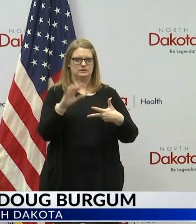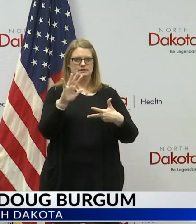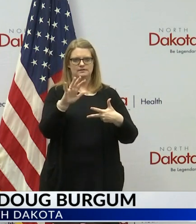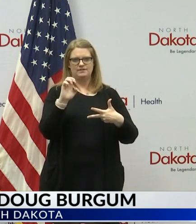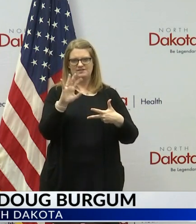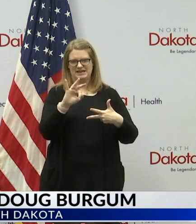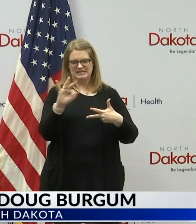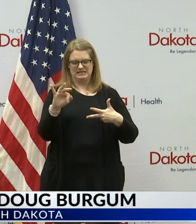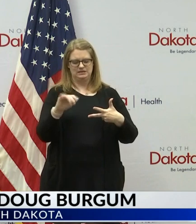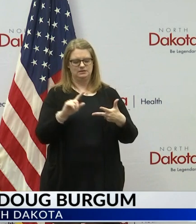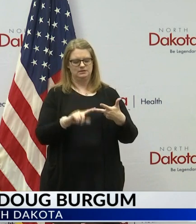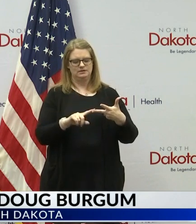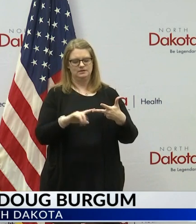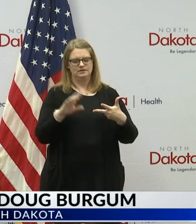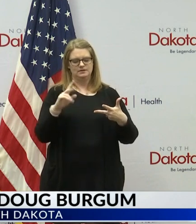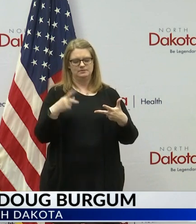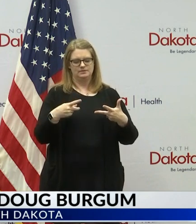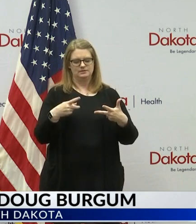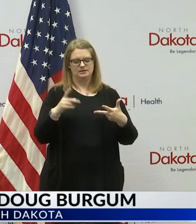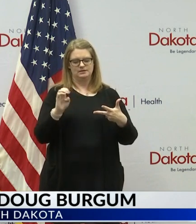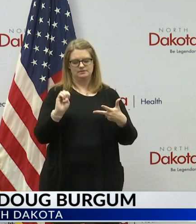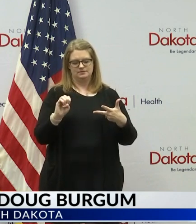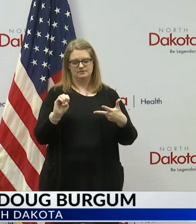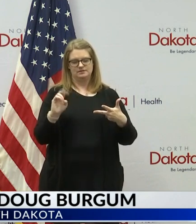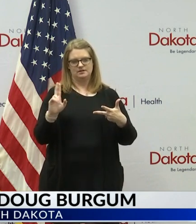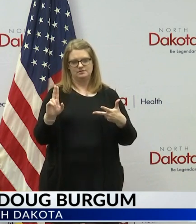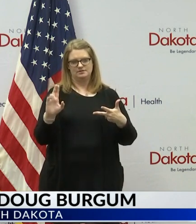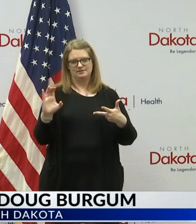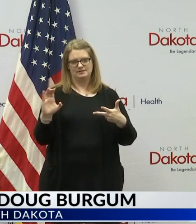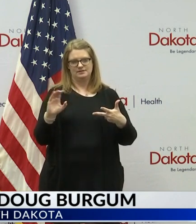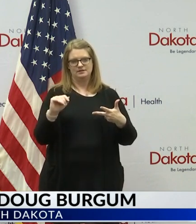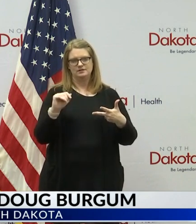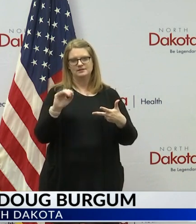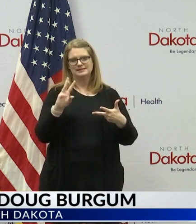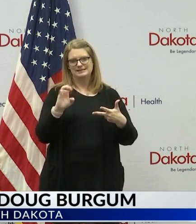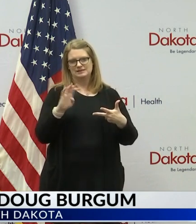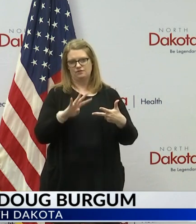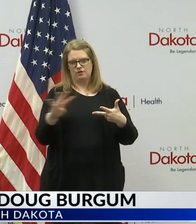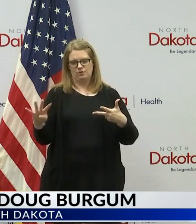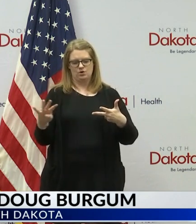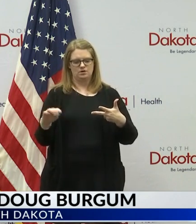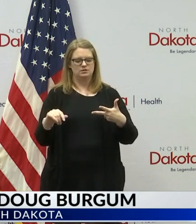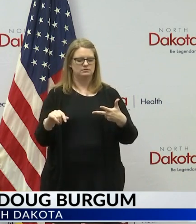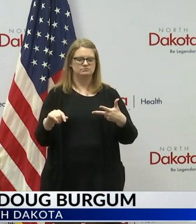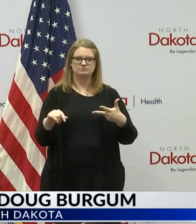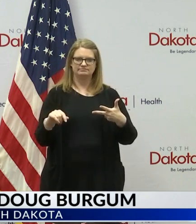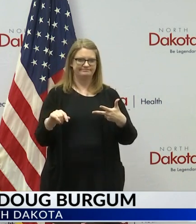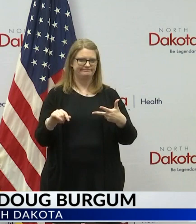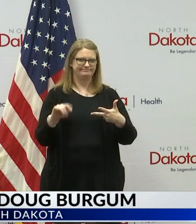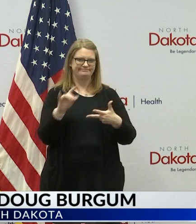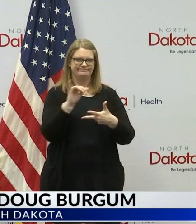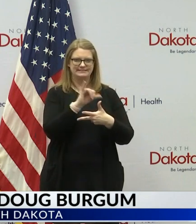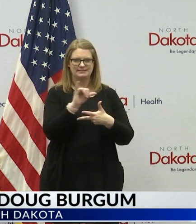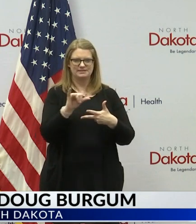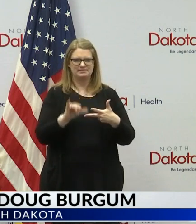STRAIGHTFORWARD, YOU HEAR THESE EVERYDAY REGULAR CLAIMS, 23, 36 PANDEMIC UNEMPLOYMENT NUMBERS